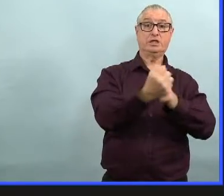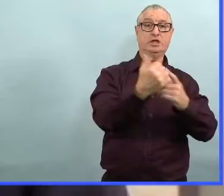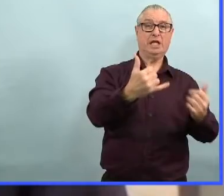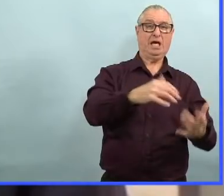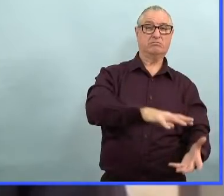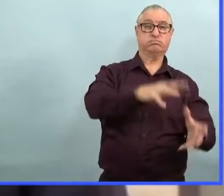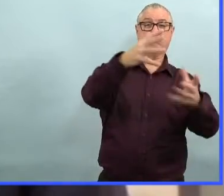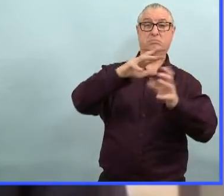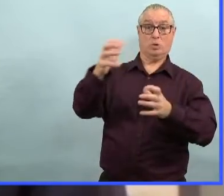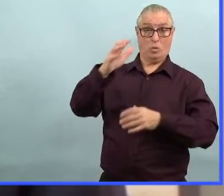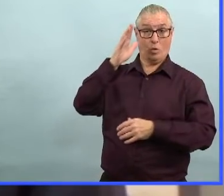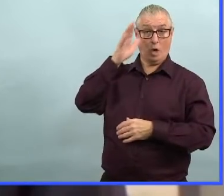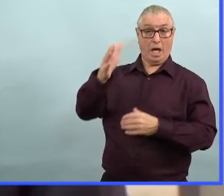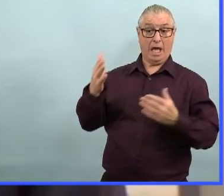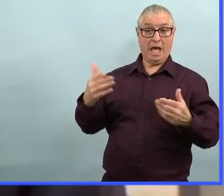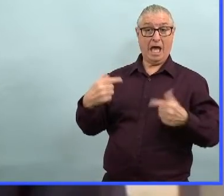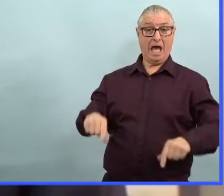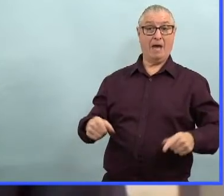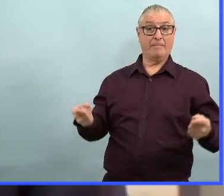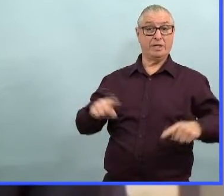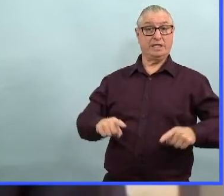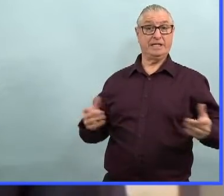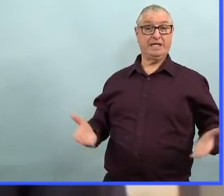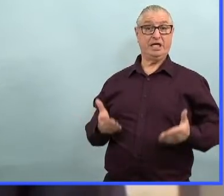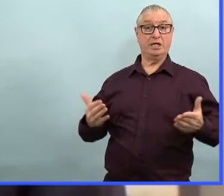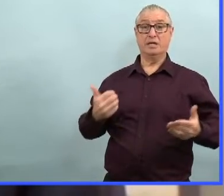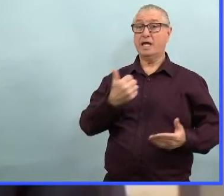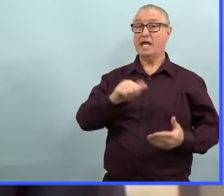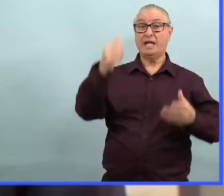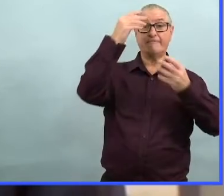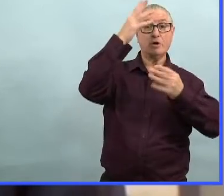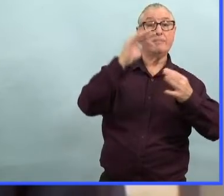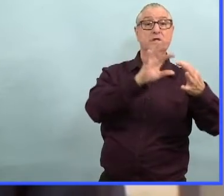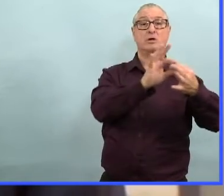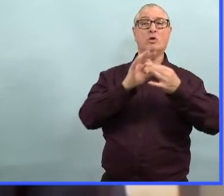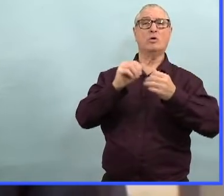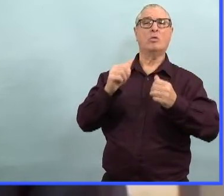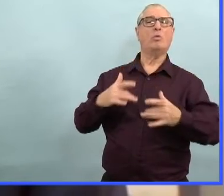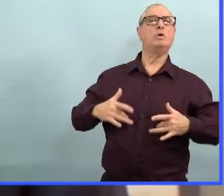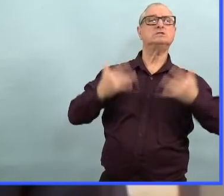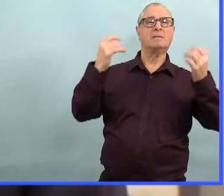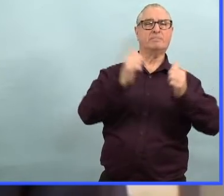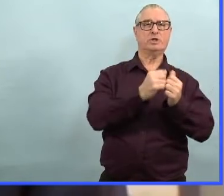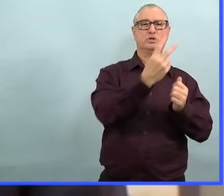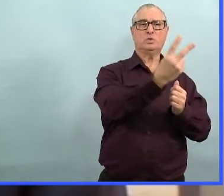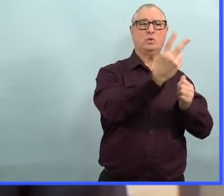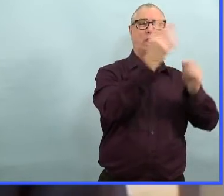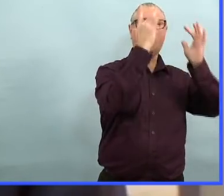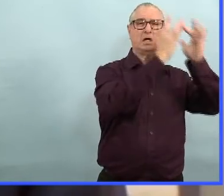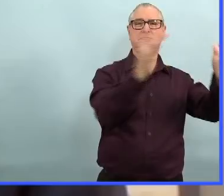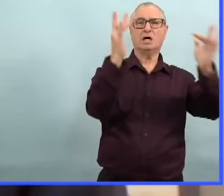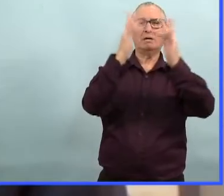so i don't have details on those settings and i guess for uh you know for a more specific response